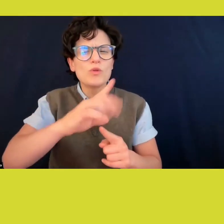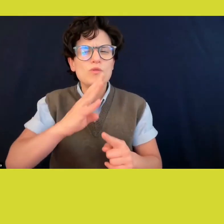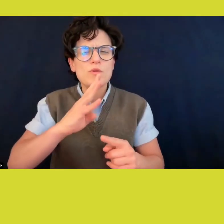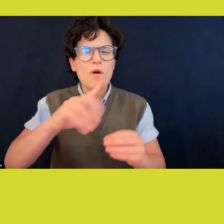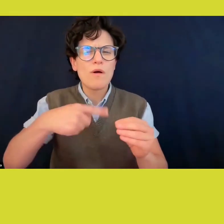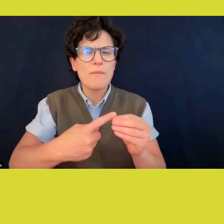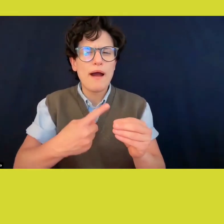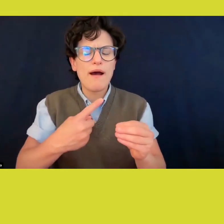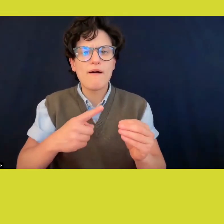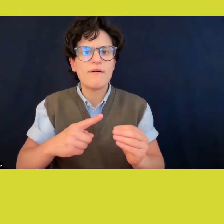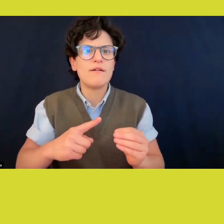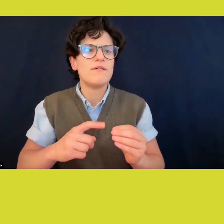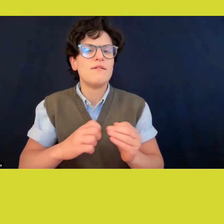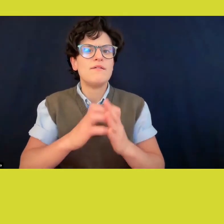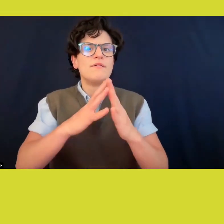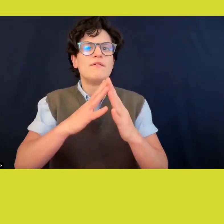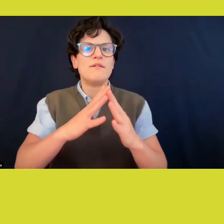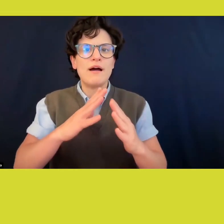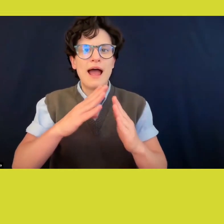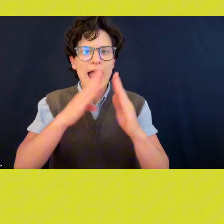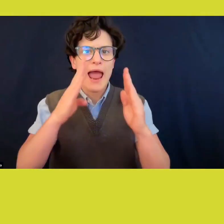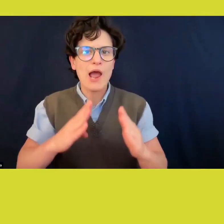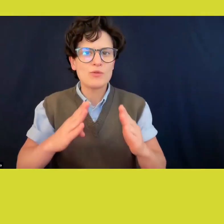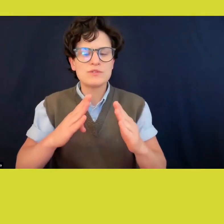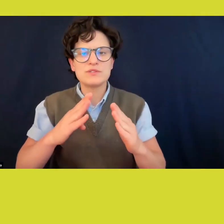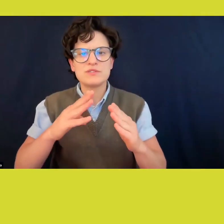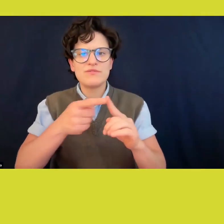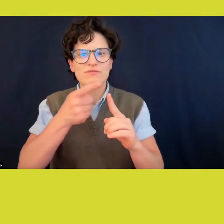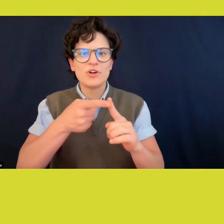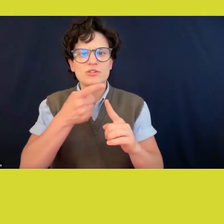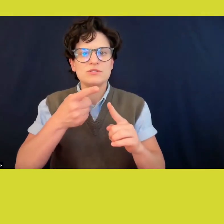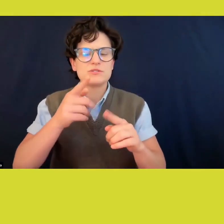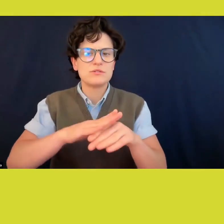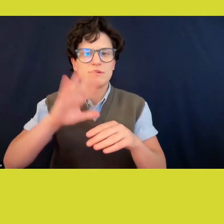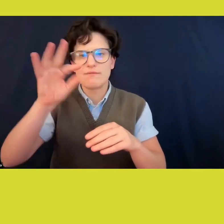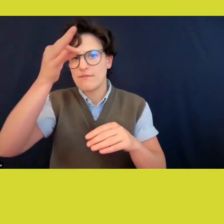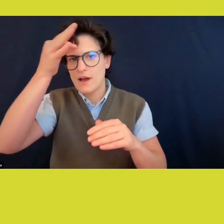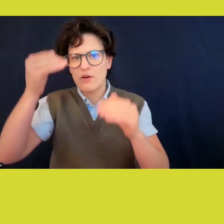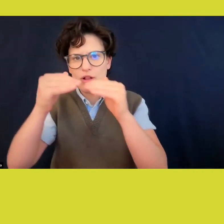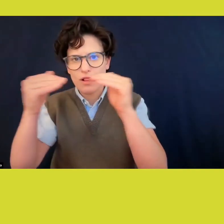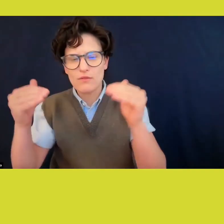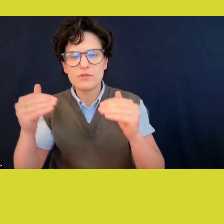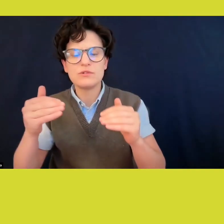of housing first on a federal level um the the